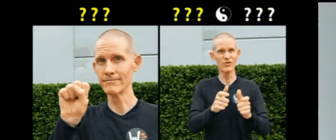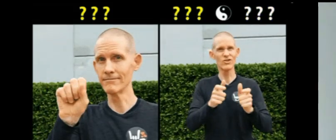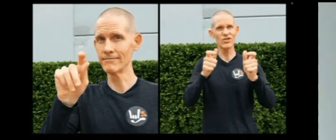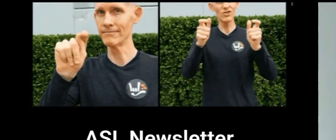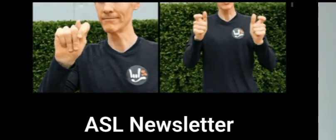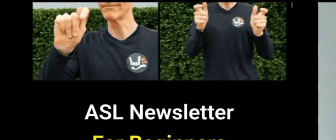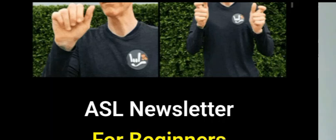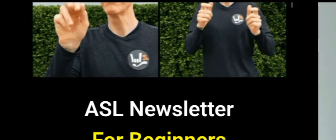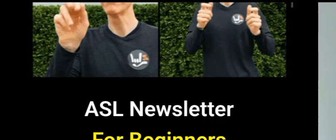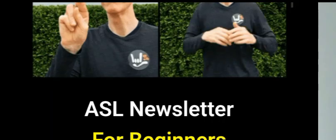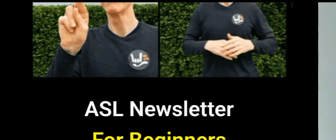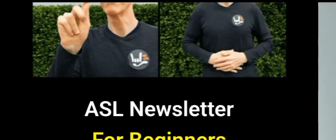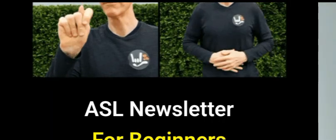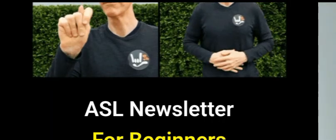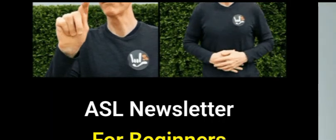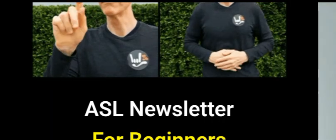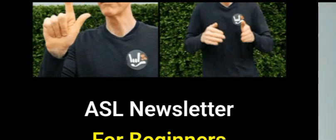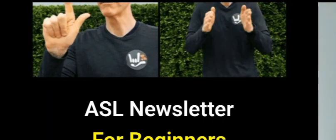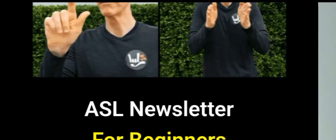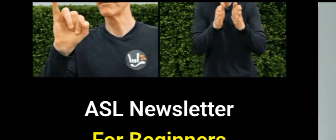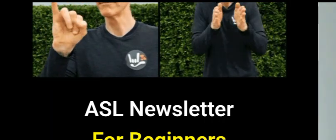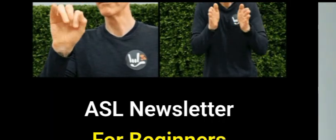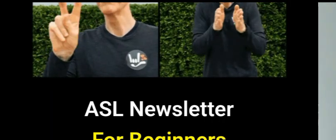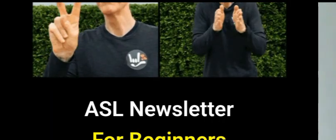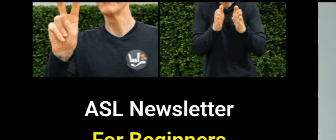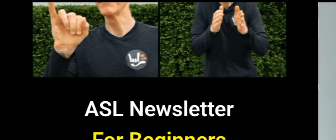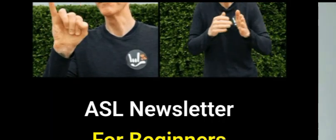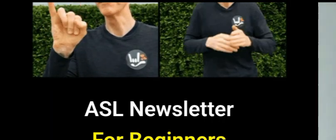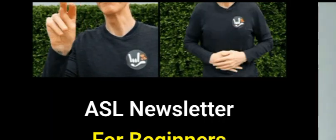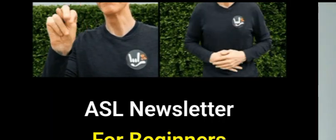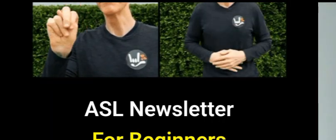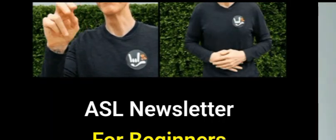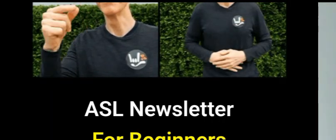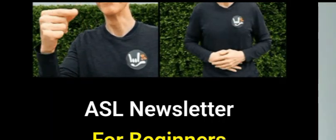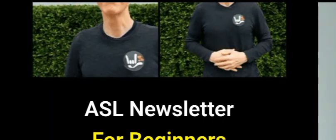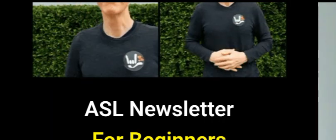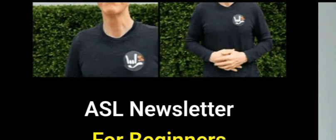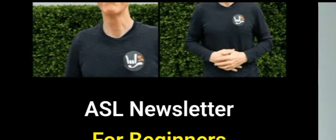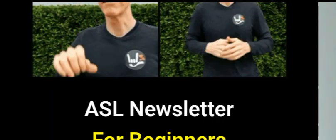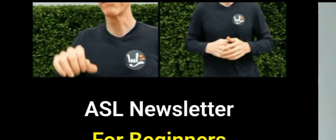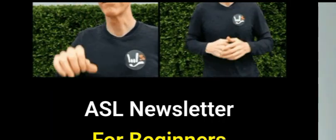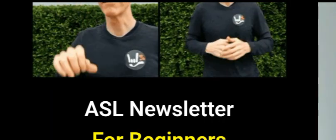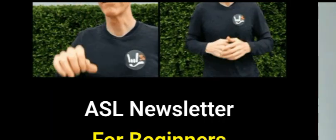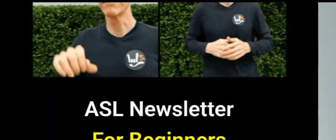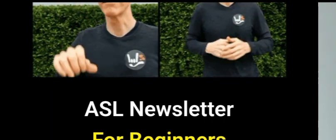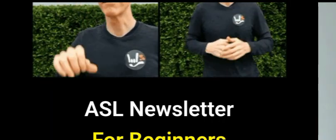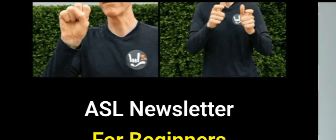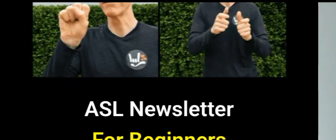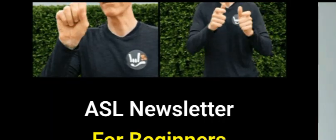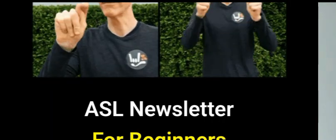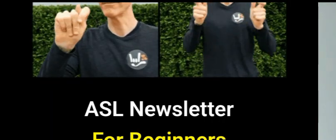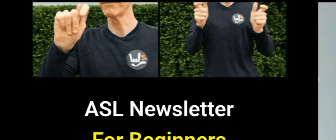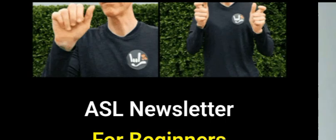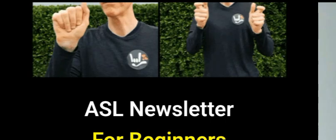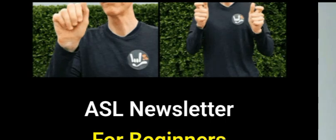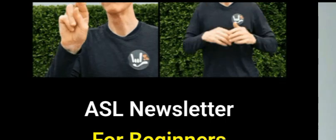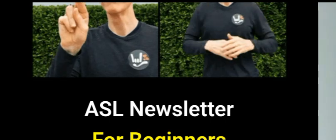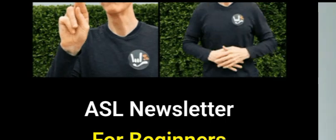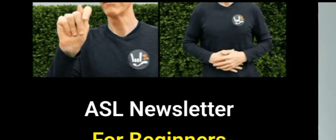we're talking about weekly ASL lesson emails that's right, everything is sent to your email inbox fingerspelling, sign pairs,